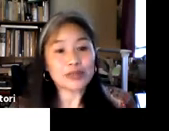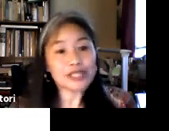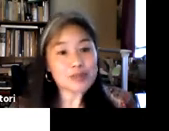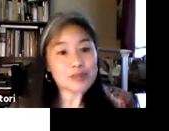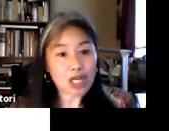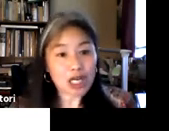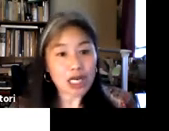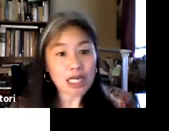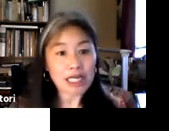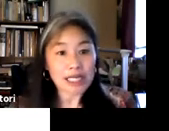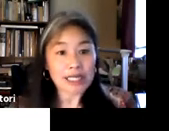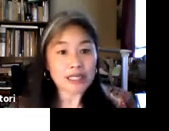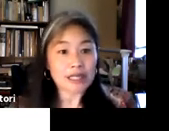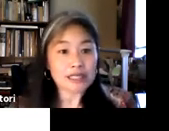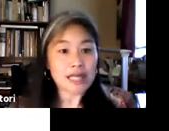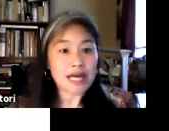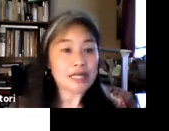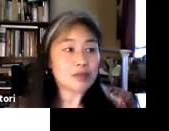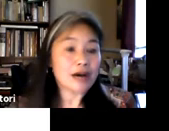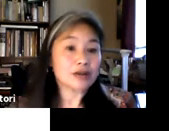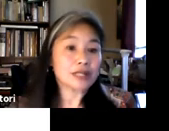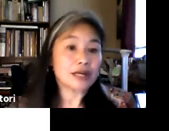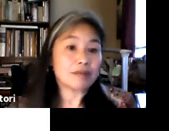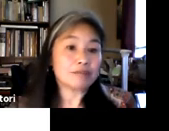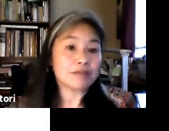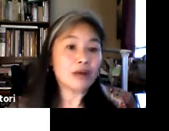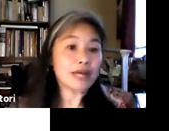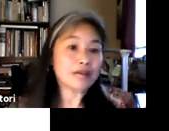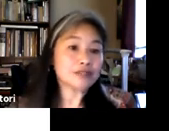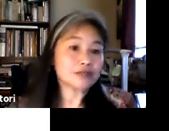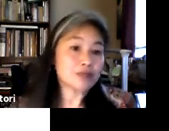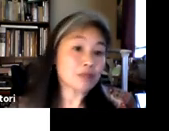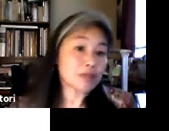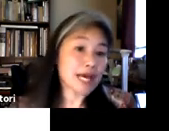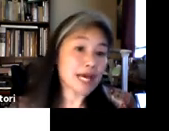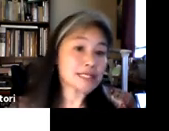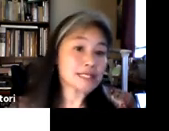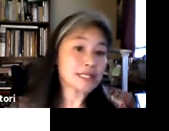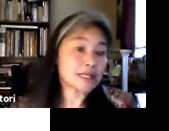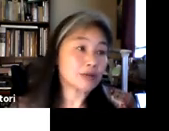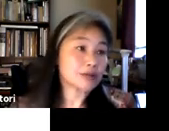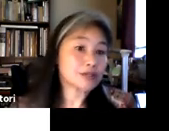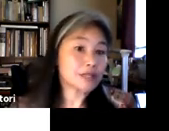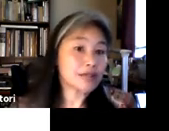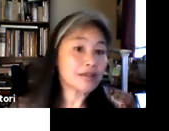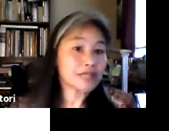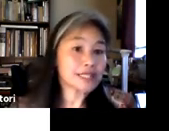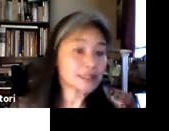the lake, California, which was where all the no no boys were put. And this was a camp with harsher conditions much more